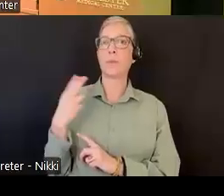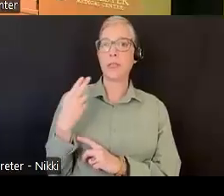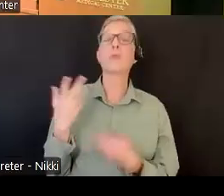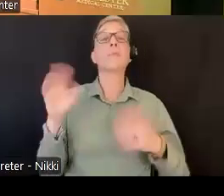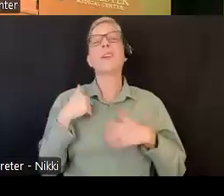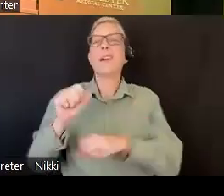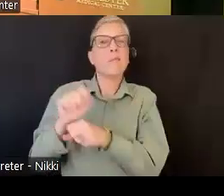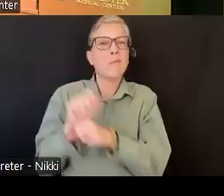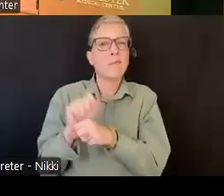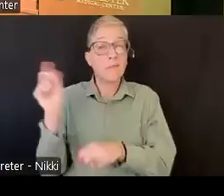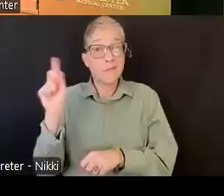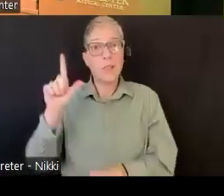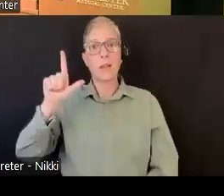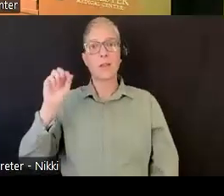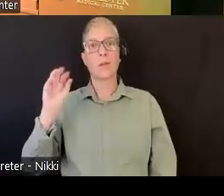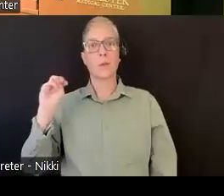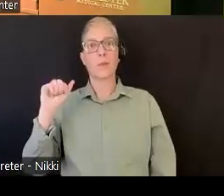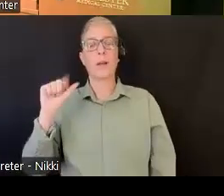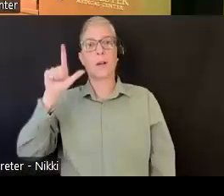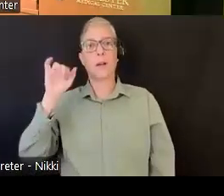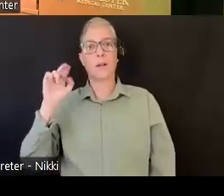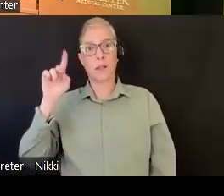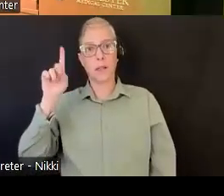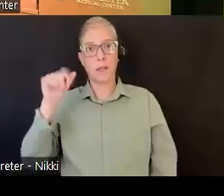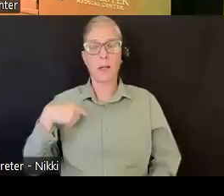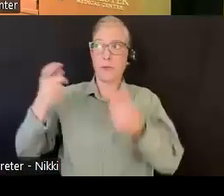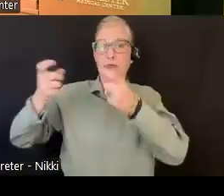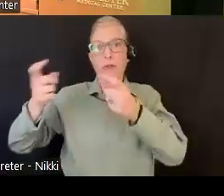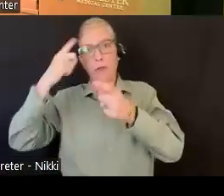helping to direct a sort of community treatment team and also working the village as kind of